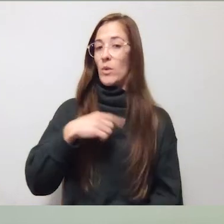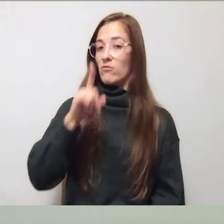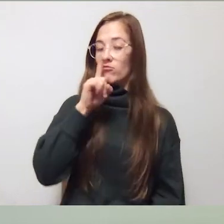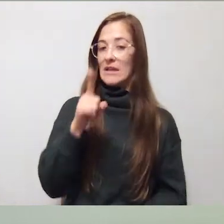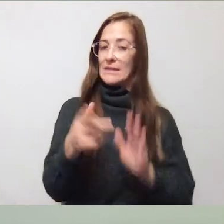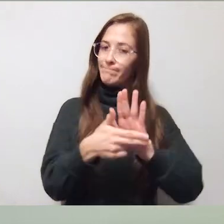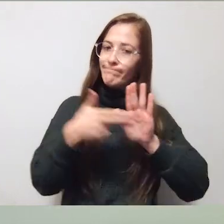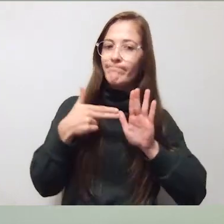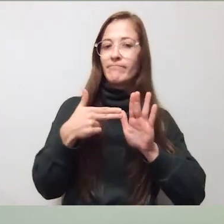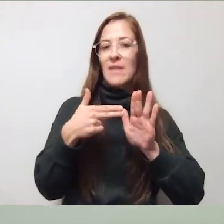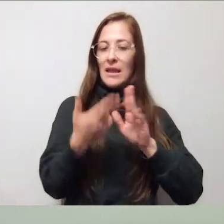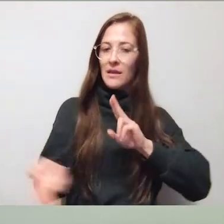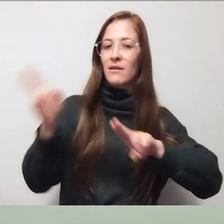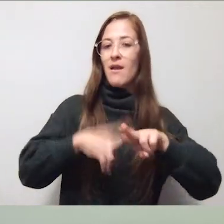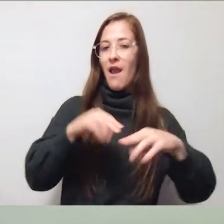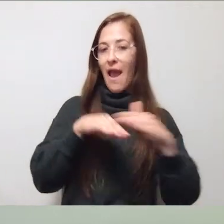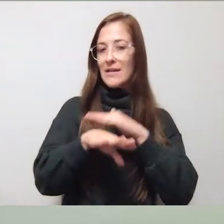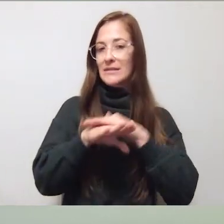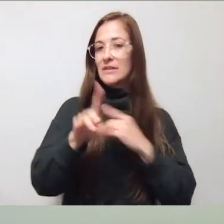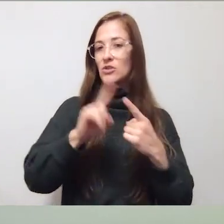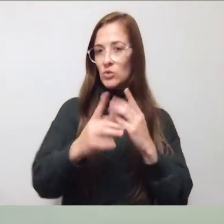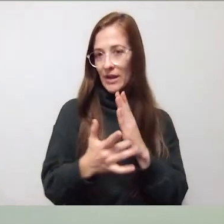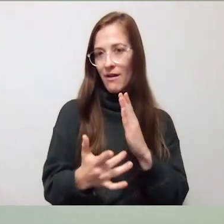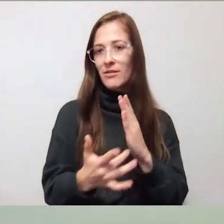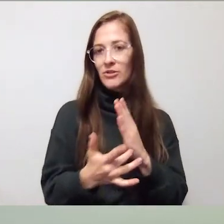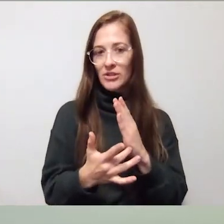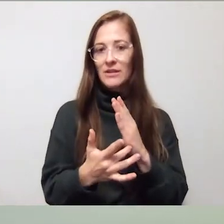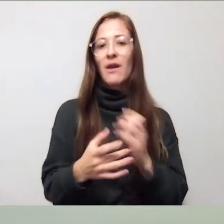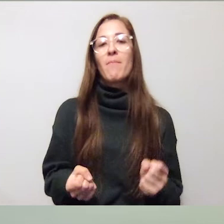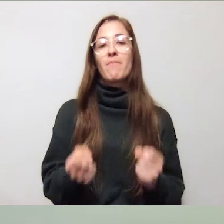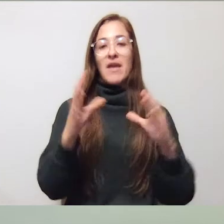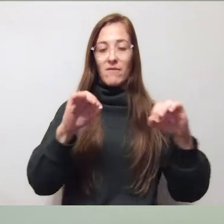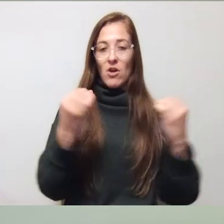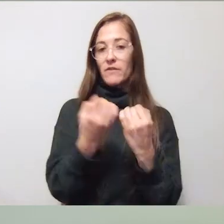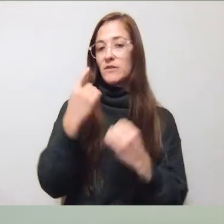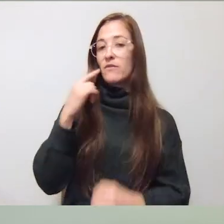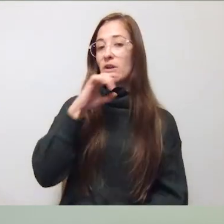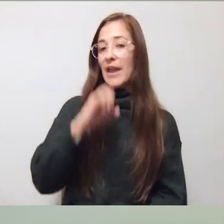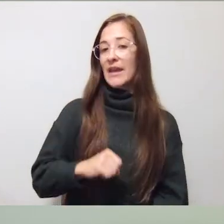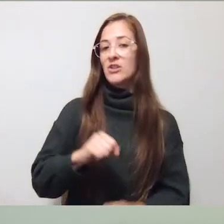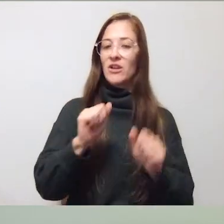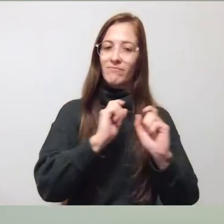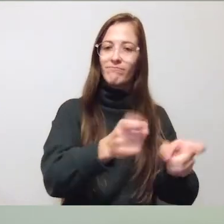and increased access to technology services. So many of the offices for the aging have distributed tablets